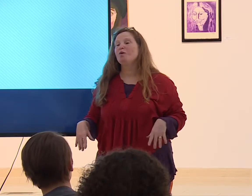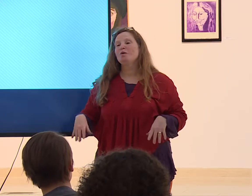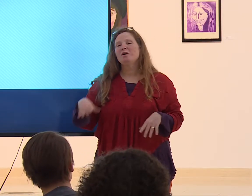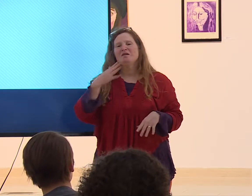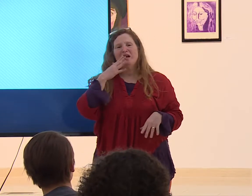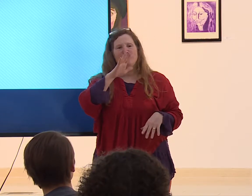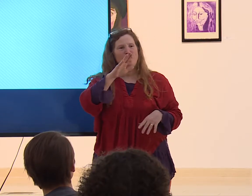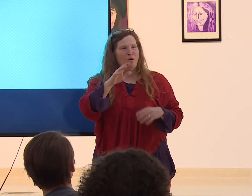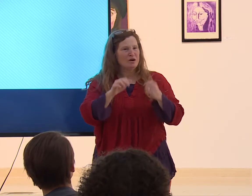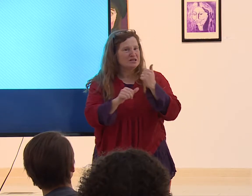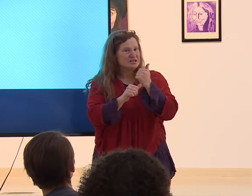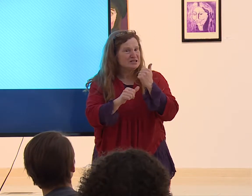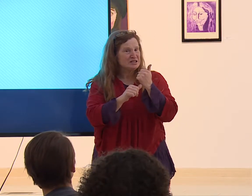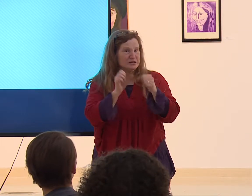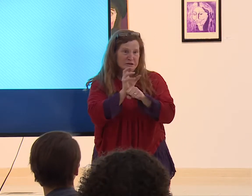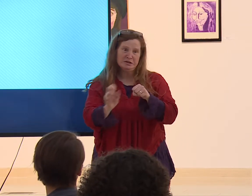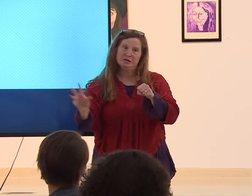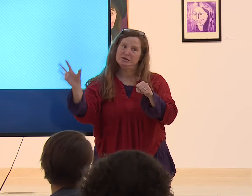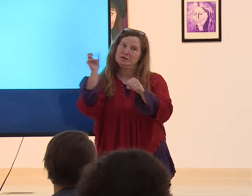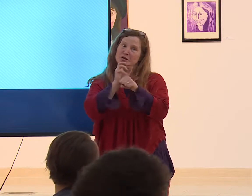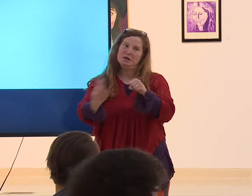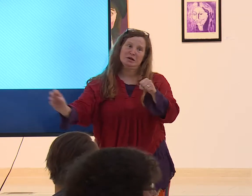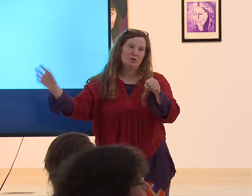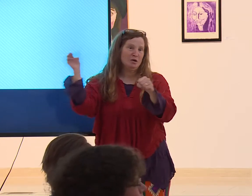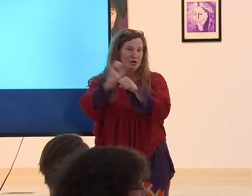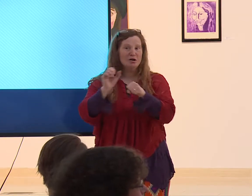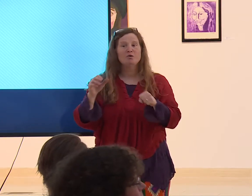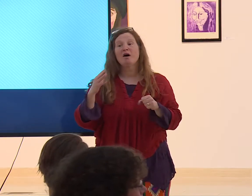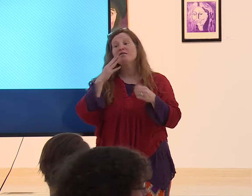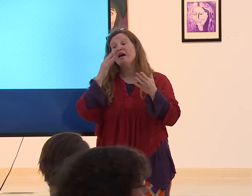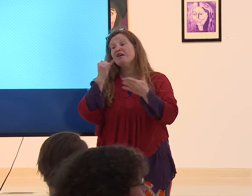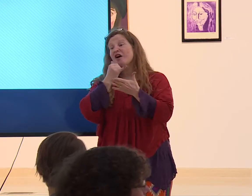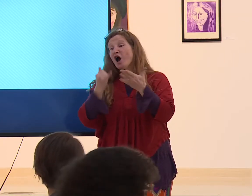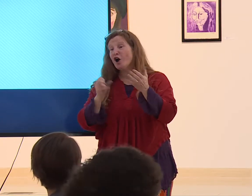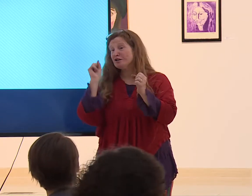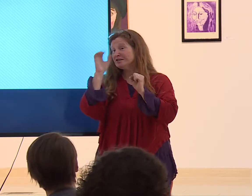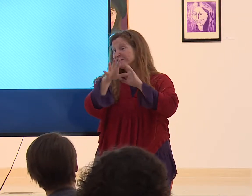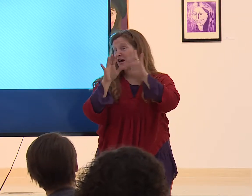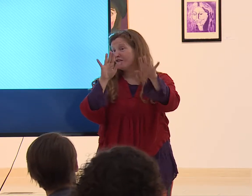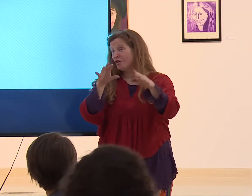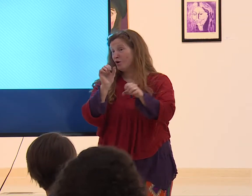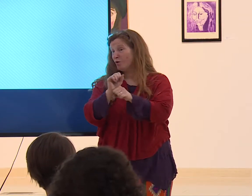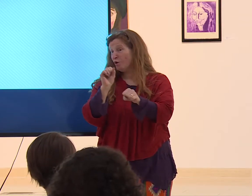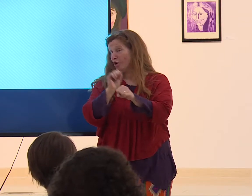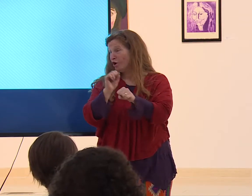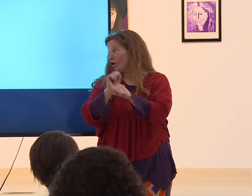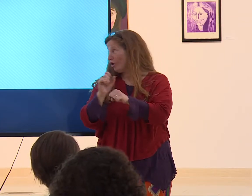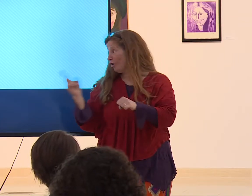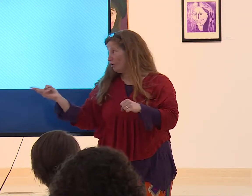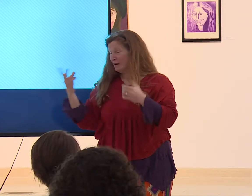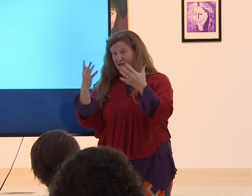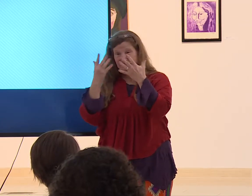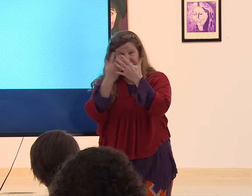It's very exciting, the first one ever. And also the various assistants that have helped with this exhibit,